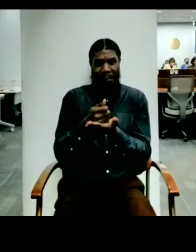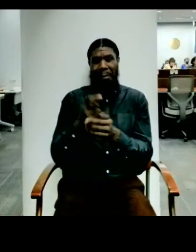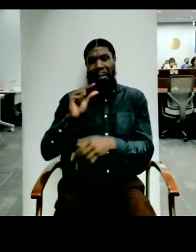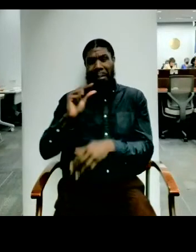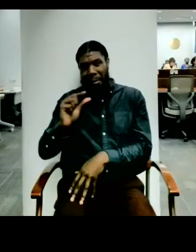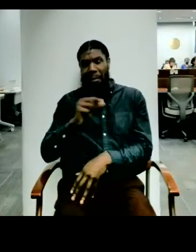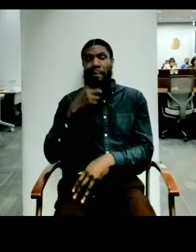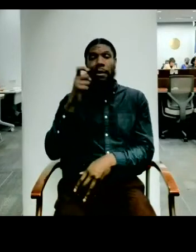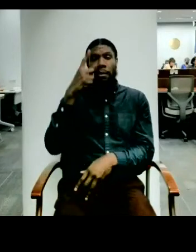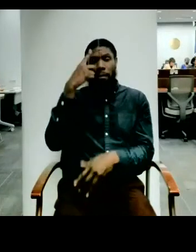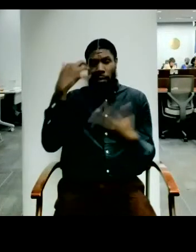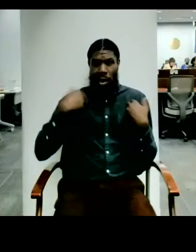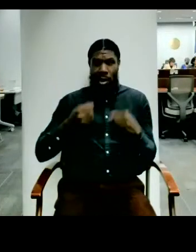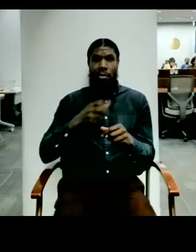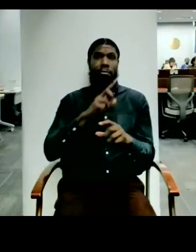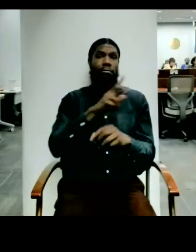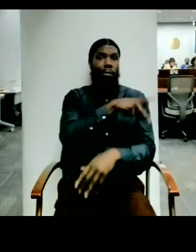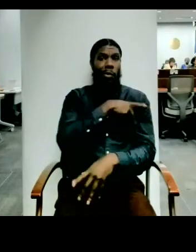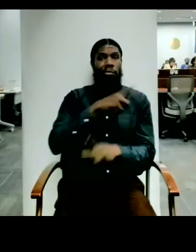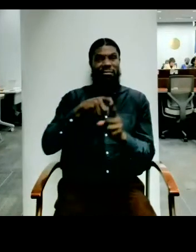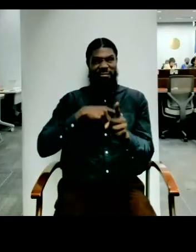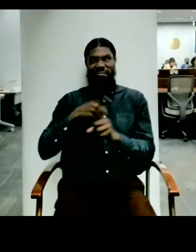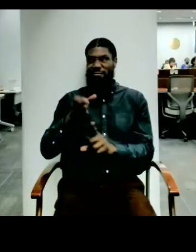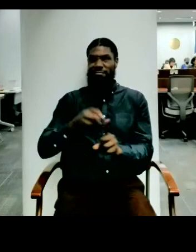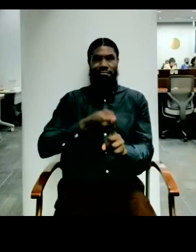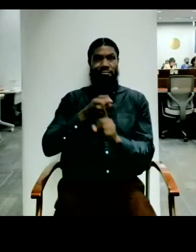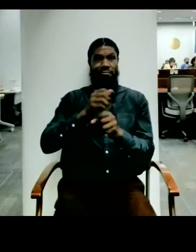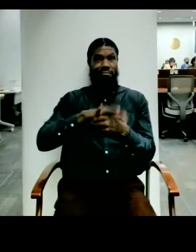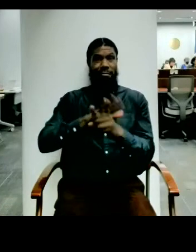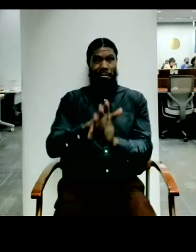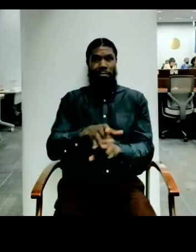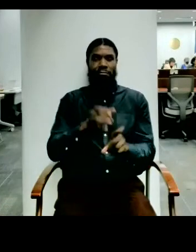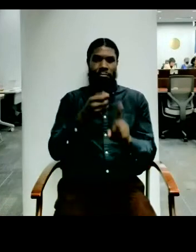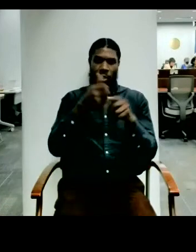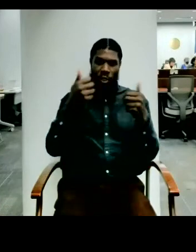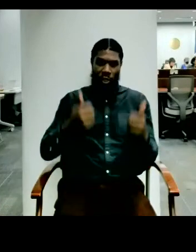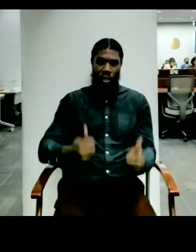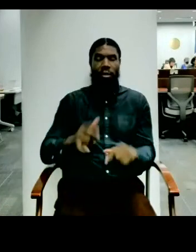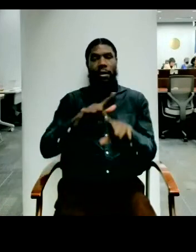professionally the impact of COVID and then also not having some of the benefits that